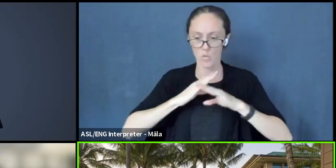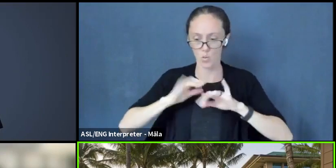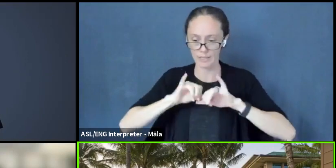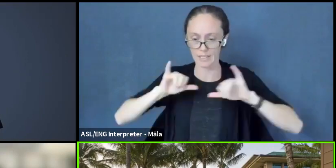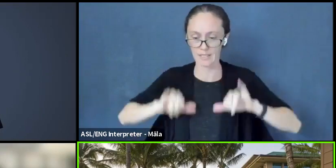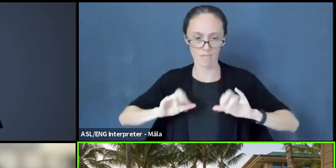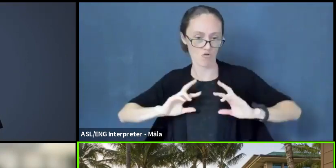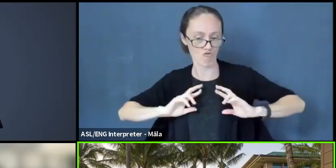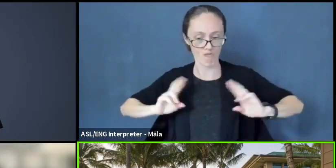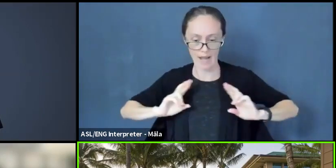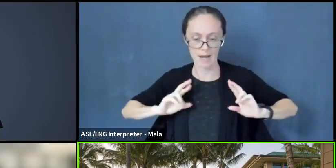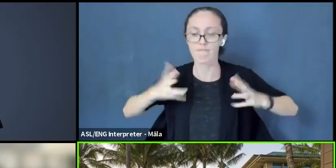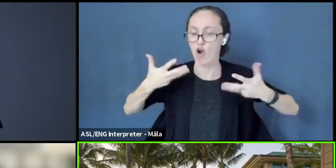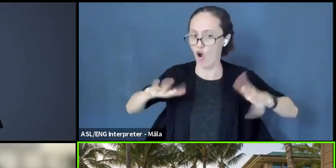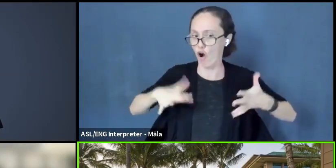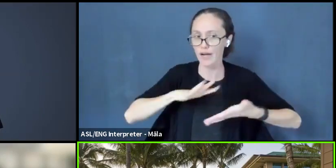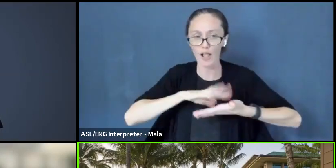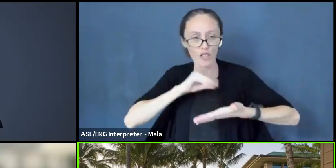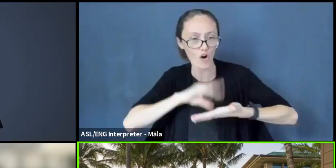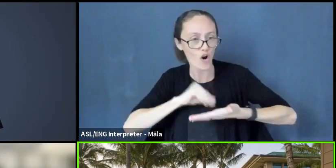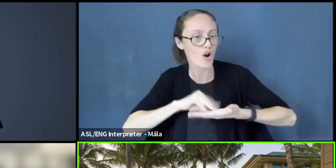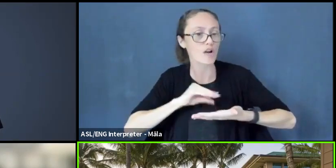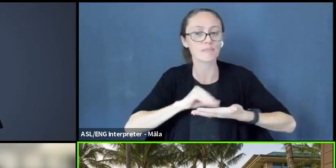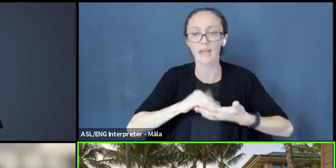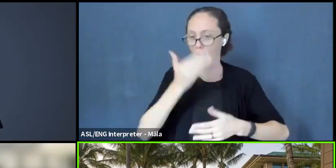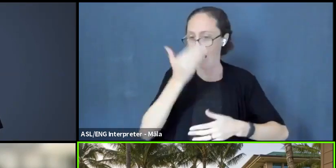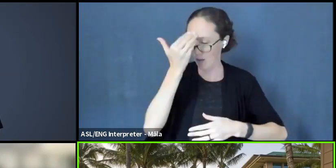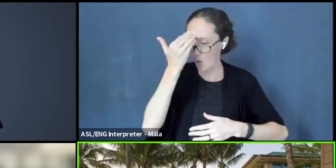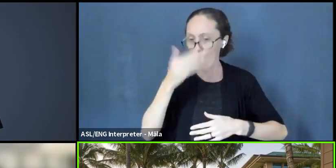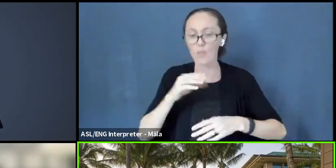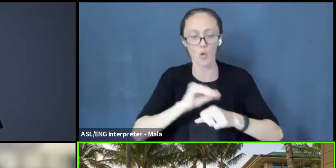And it's learned about, learned how to protect itself.